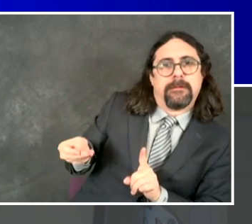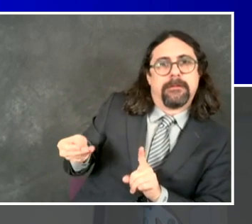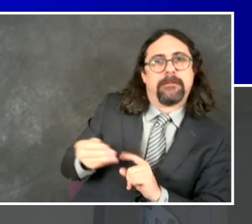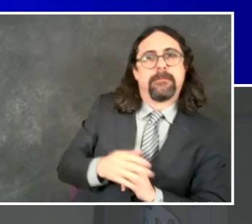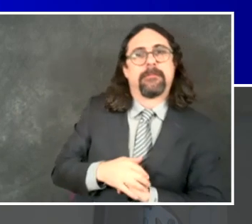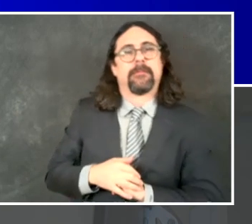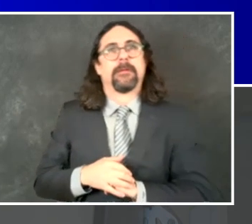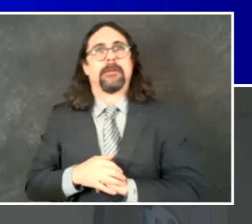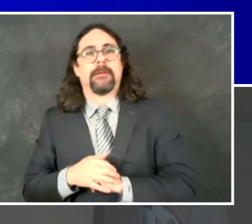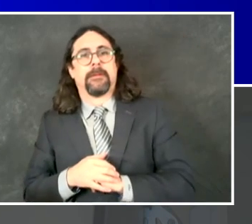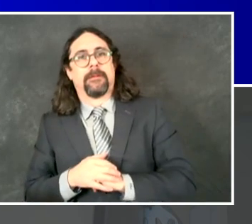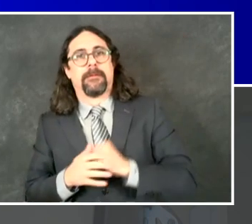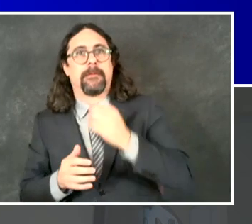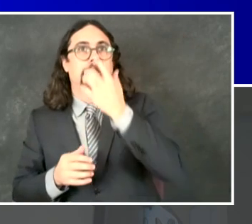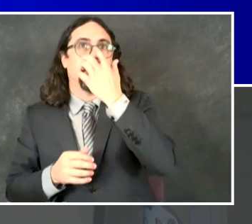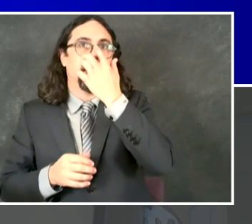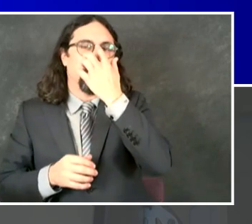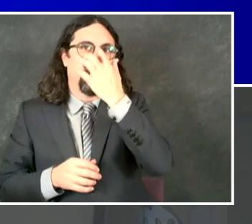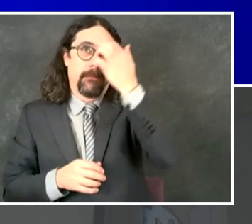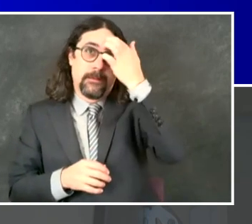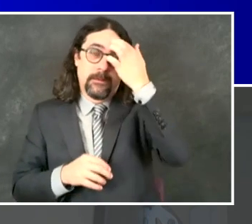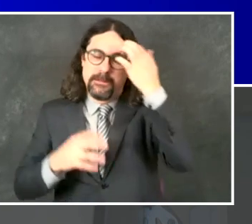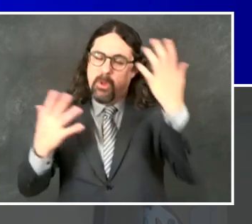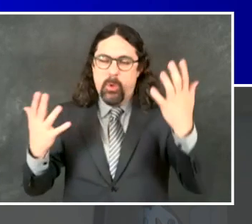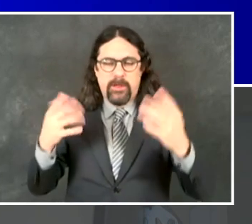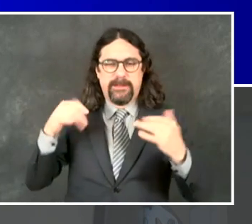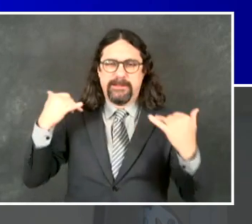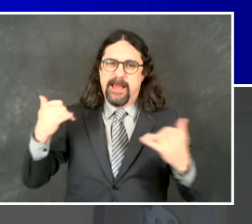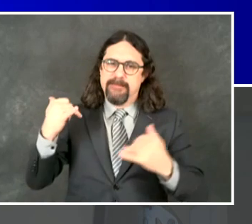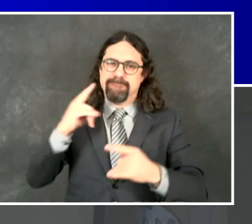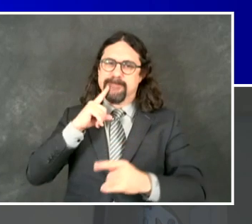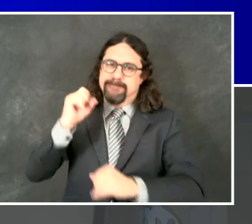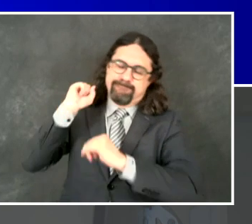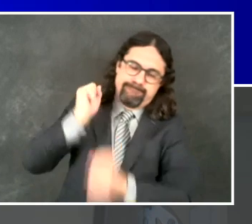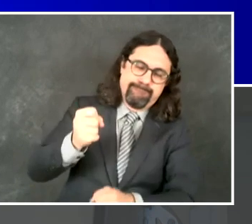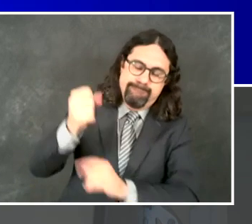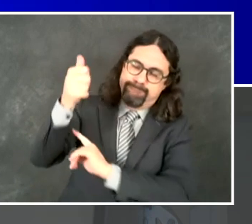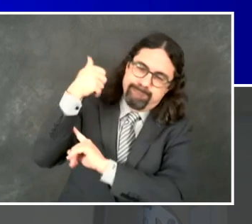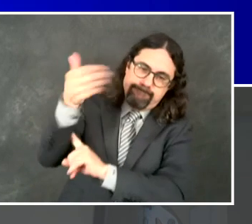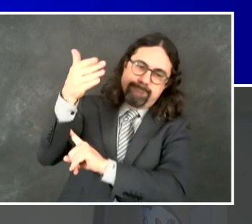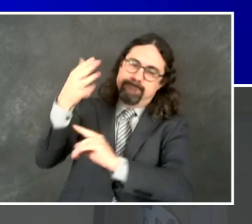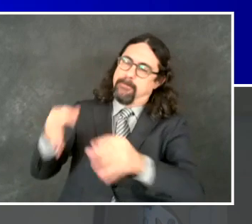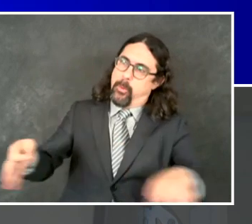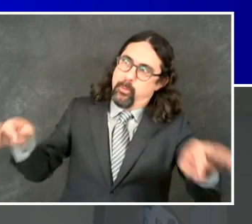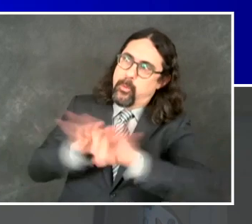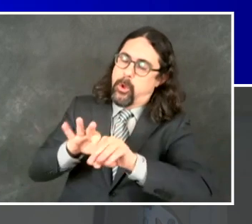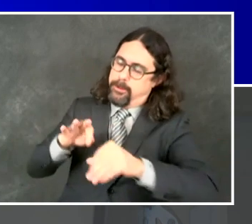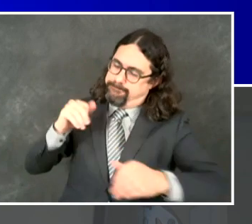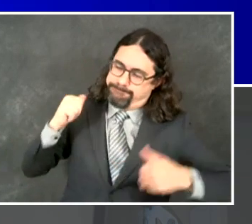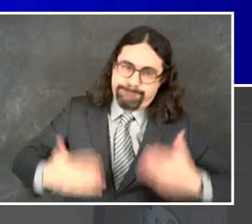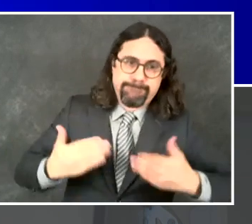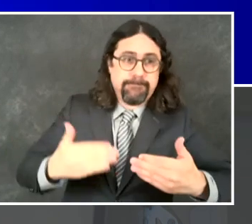ACTION. FIGURE OUT THE OCLSE CONTACTS, GET THOSE PEOPLE TO ISOLATE ANYONE WHO NEEDS ISOLATION.